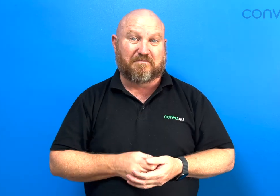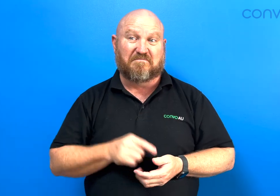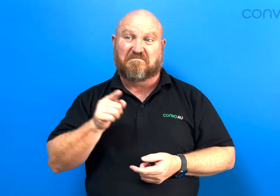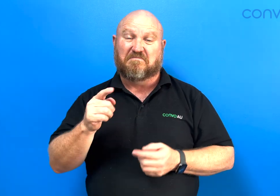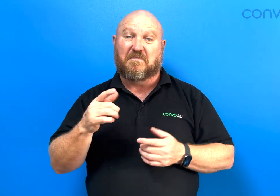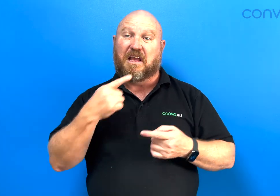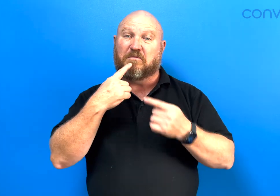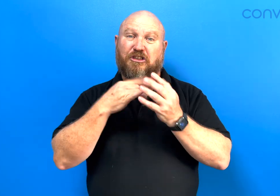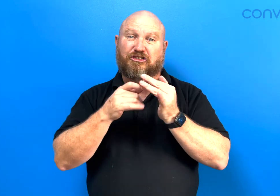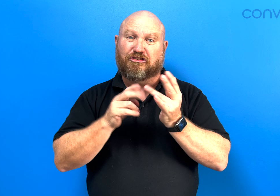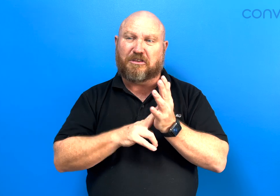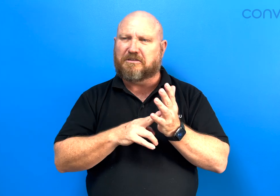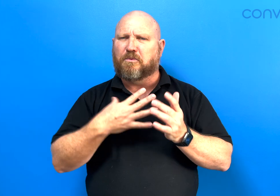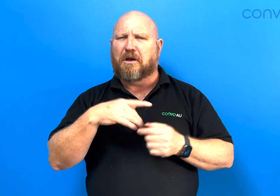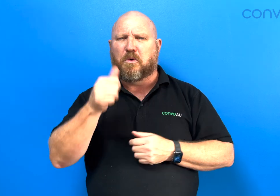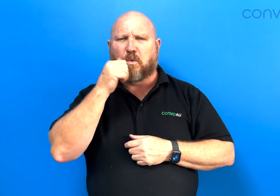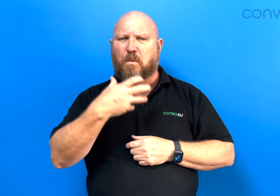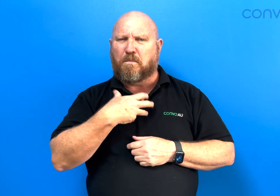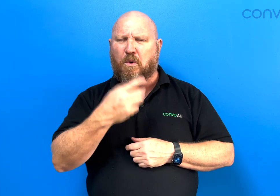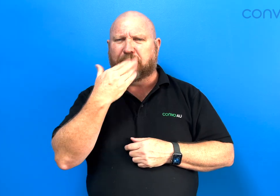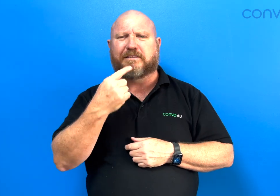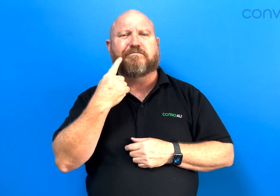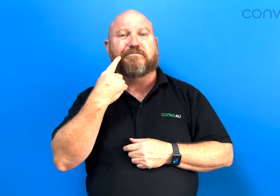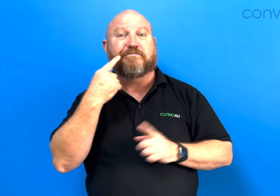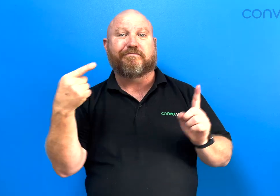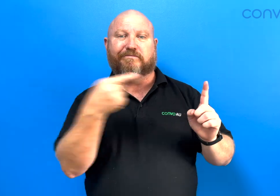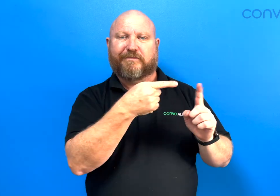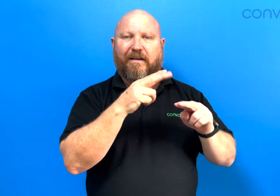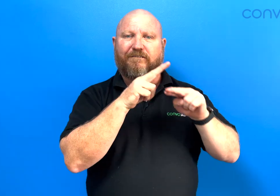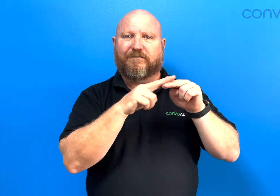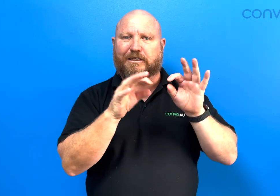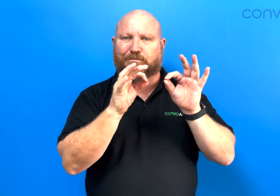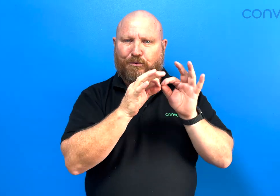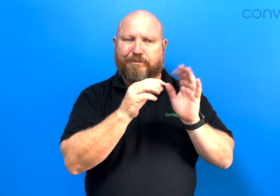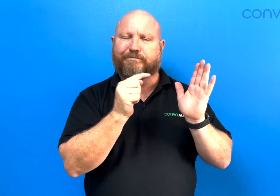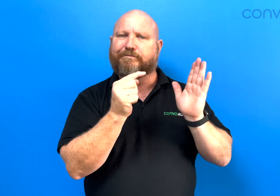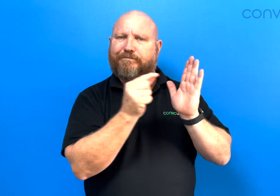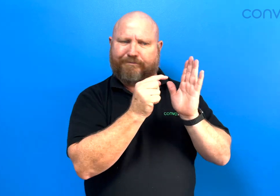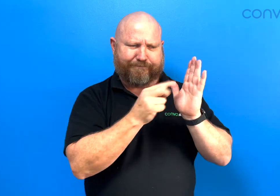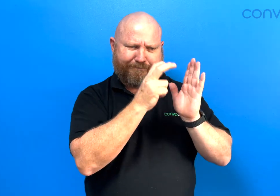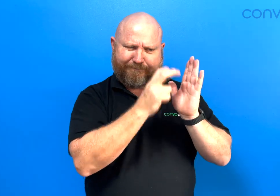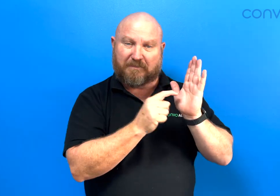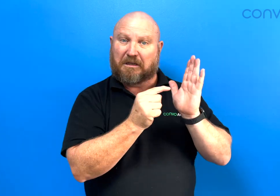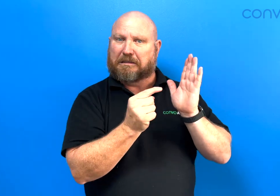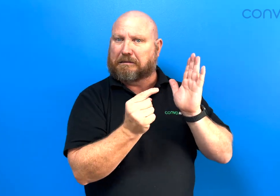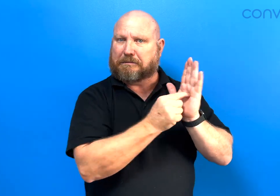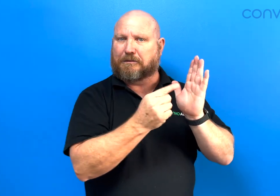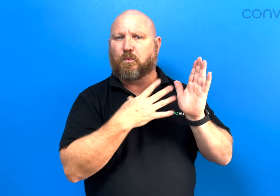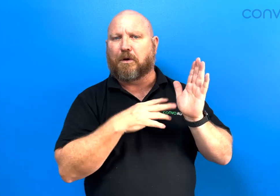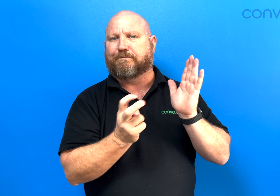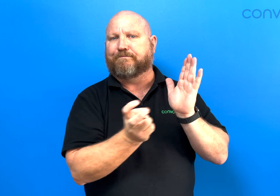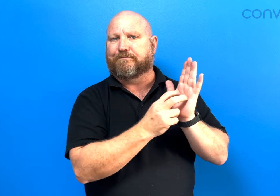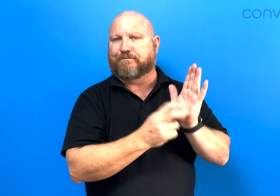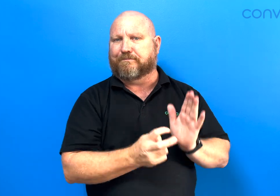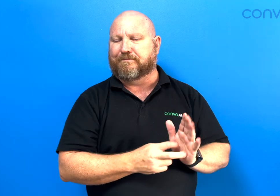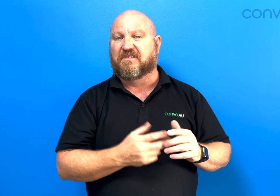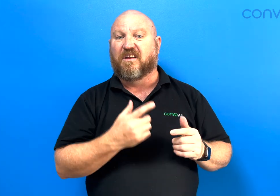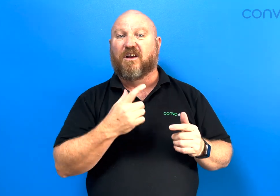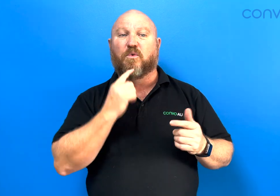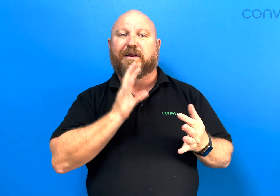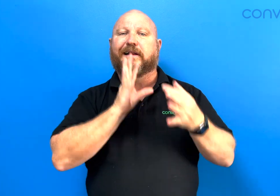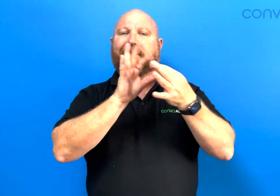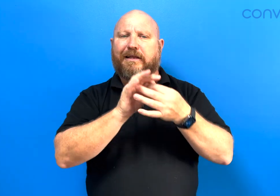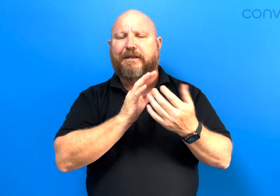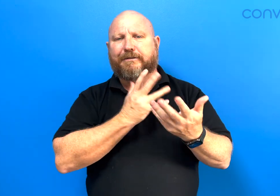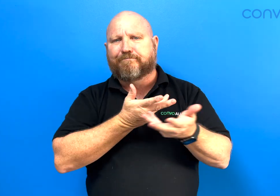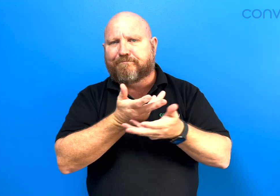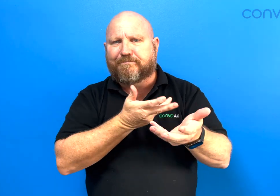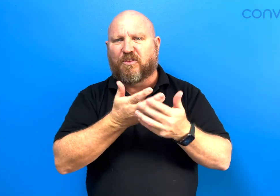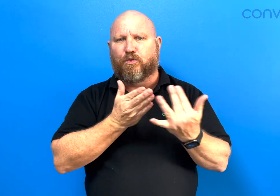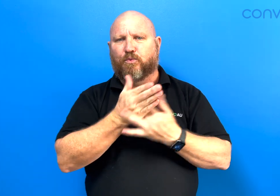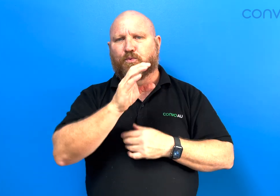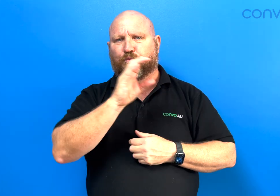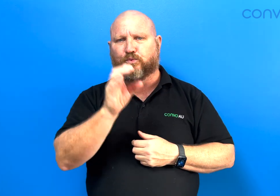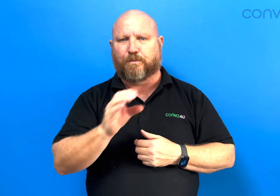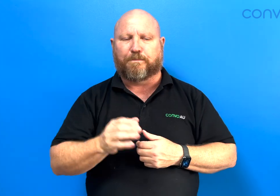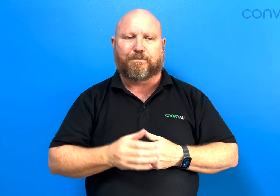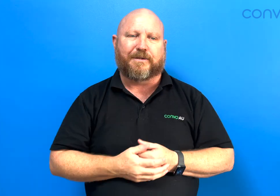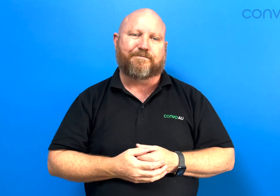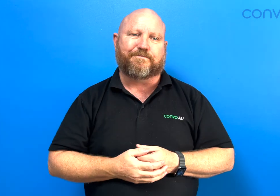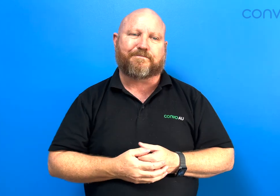Please check out our Facebook to register your attendance.